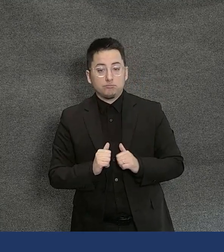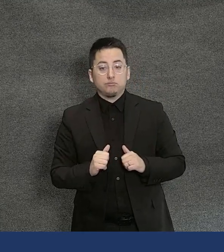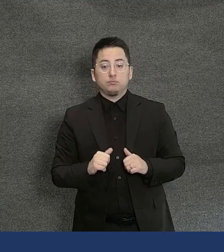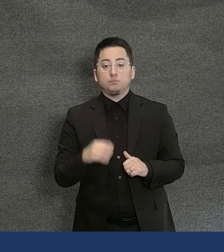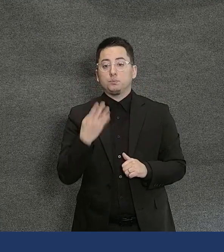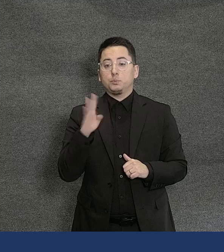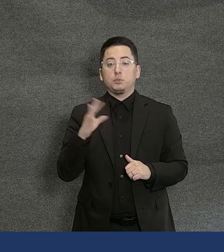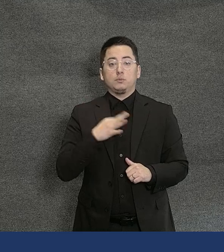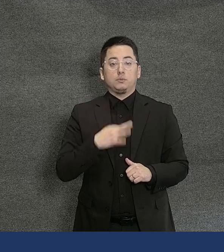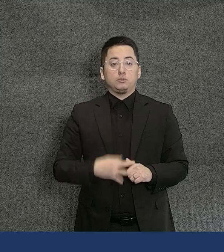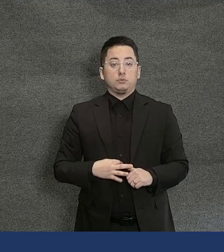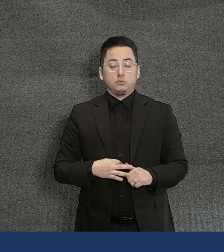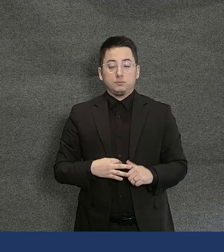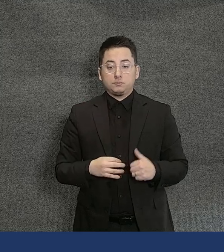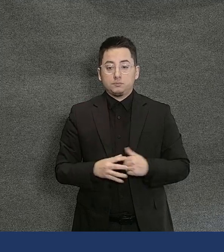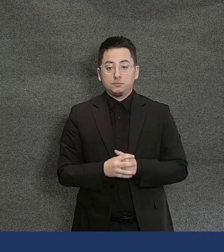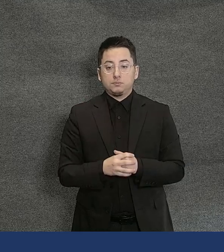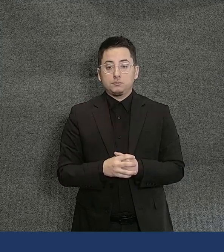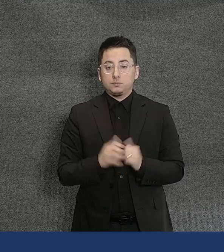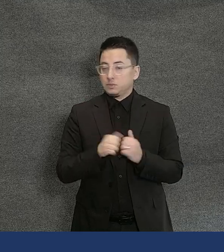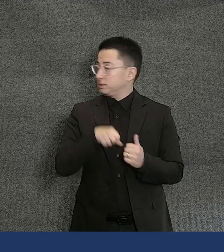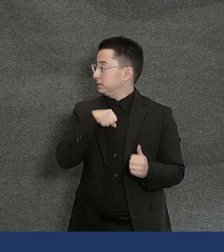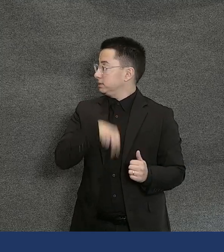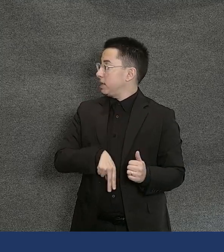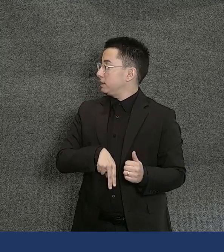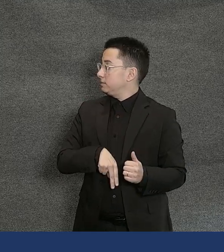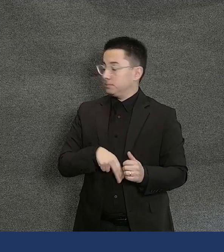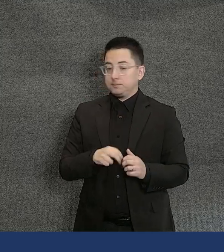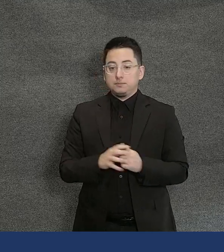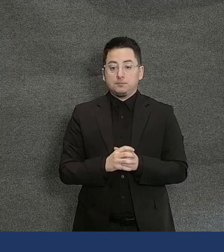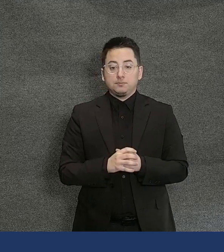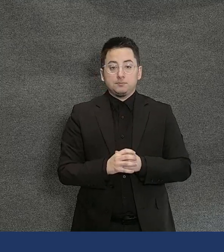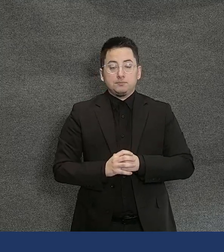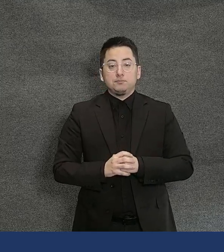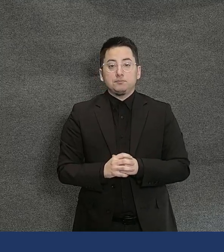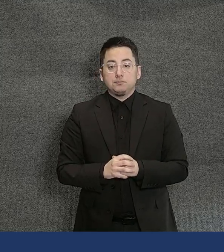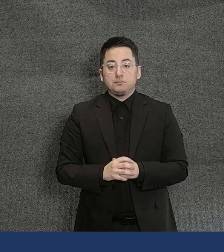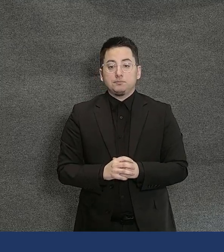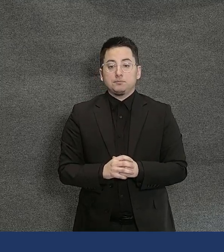and paisley tie. And yeah, I've been--